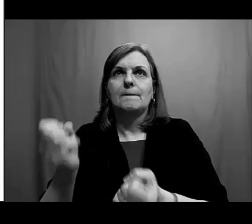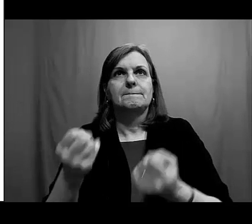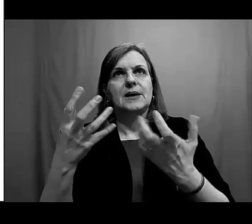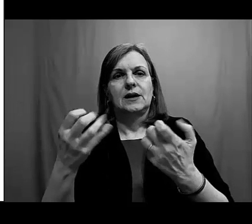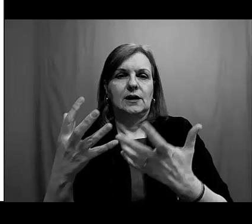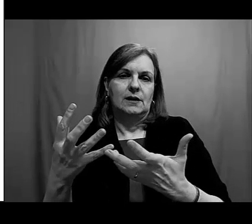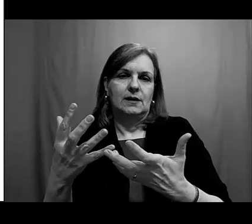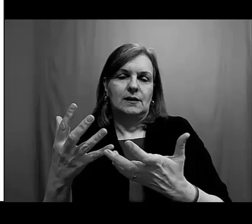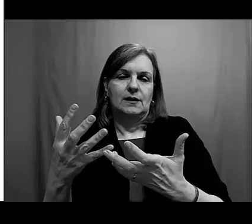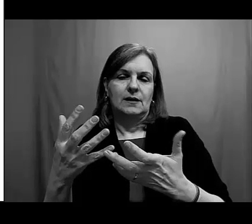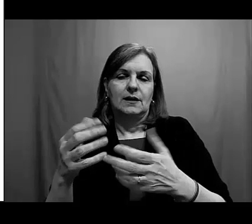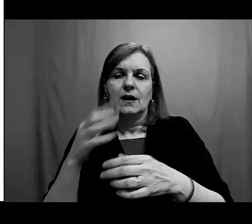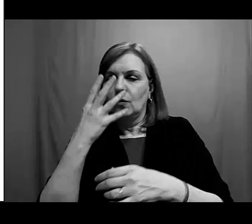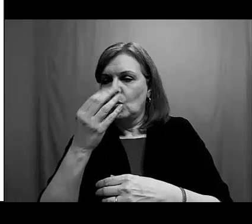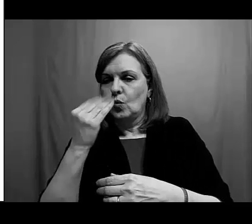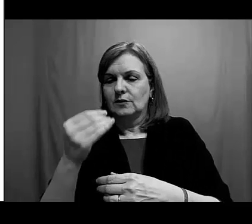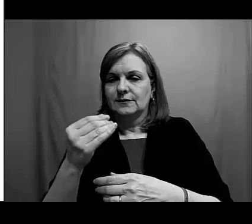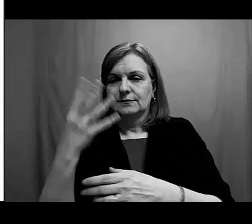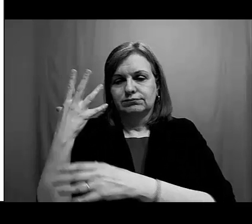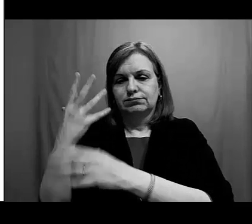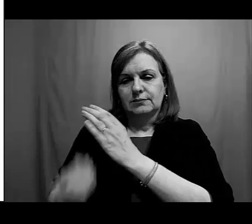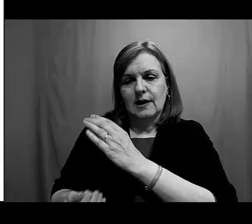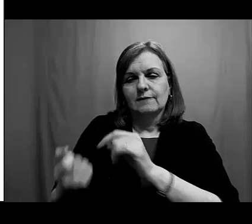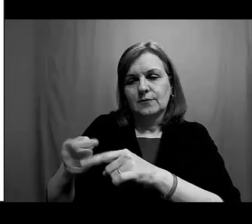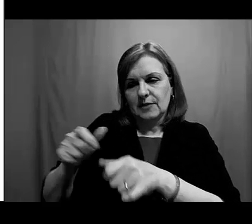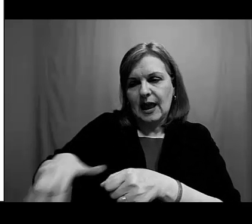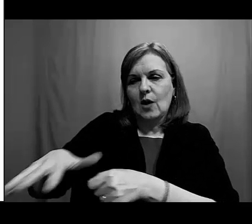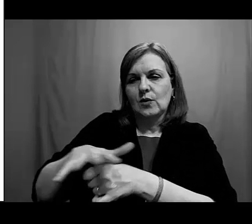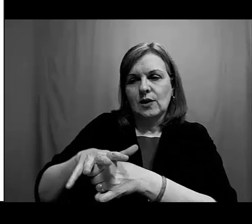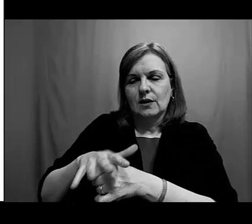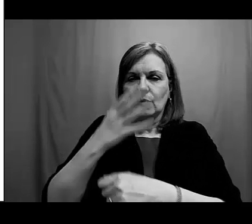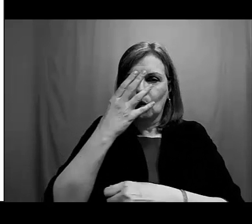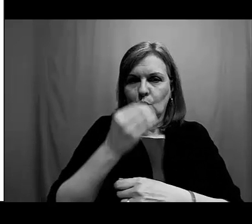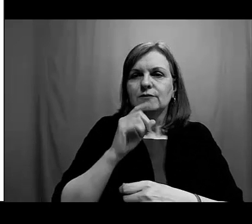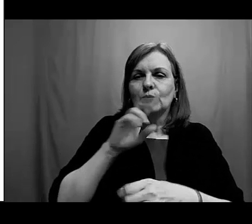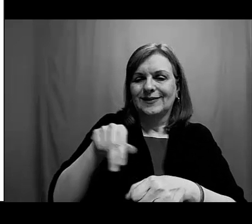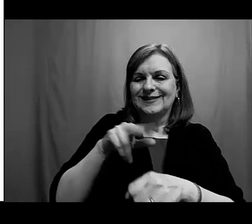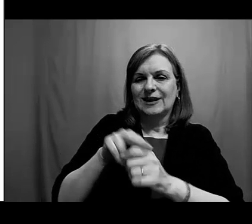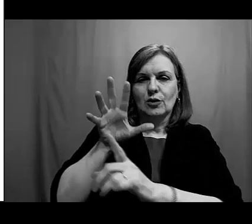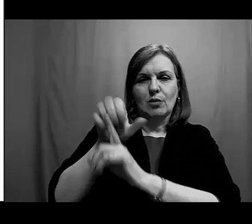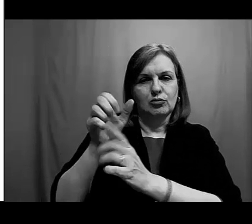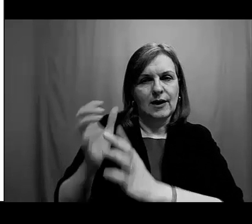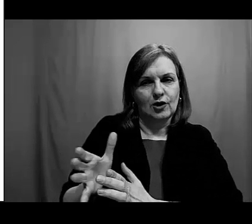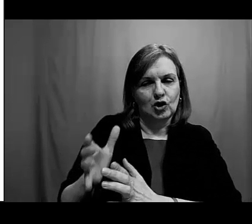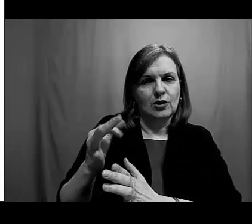The wolves have been eliminated [historically] from the area - wolves are the natural predator of these animals - bring these